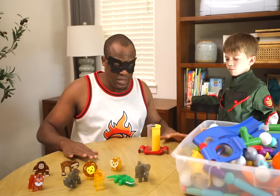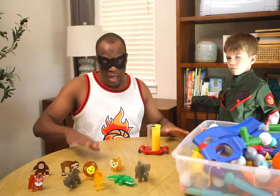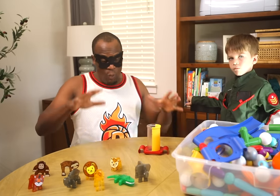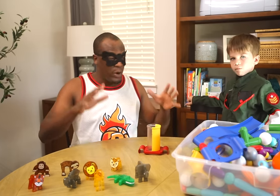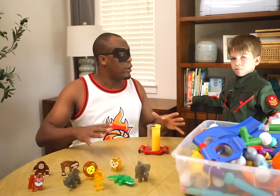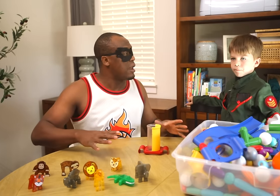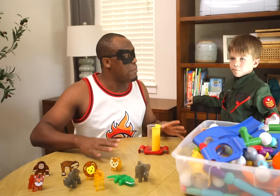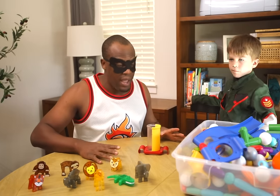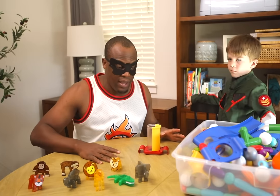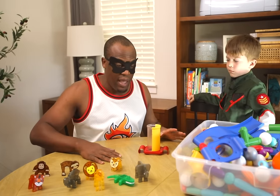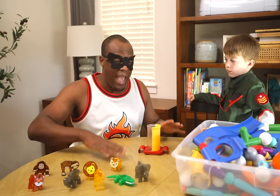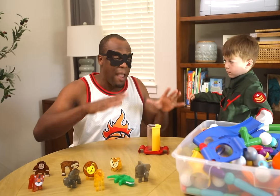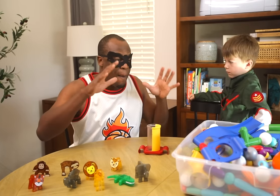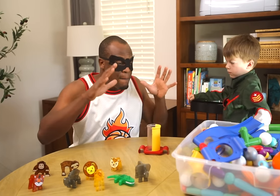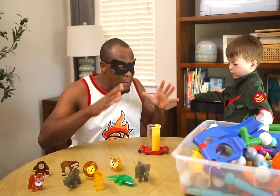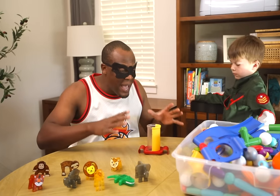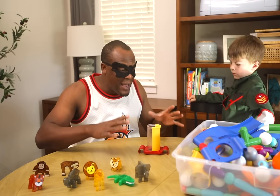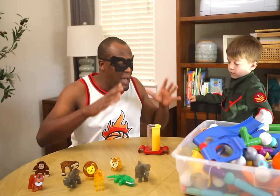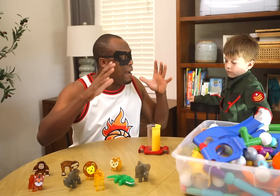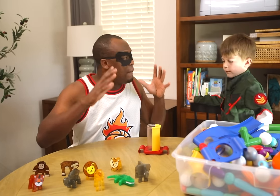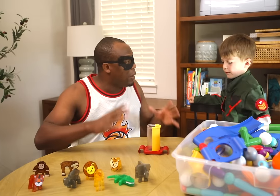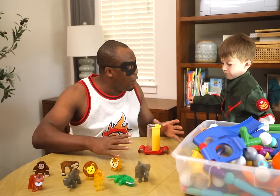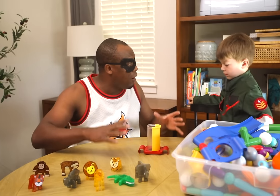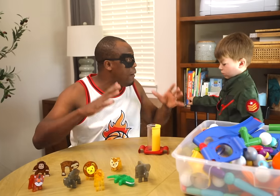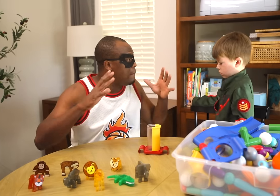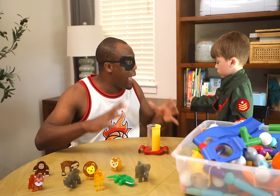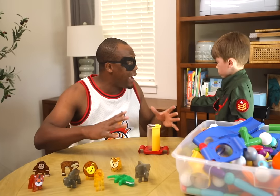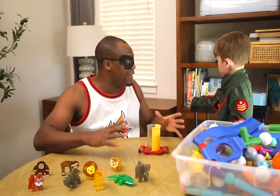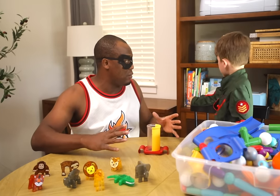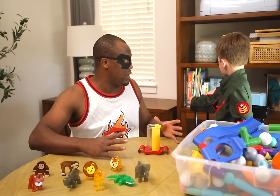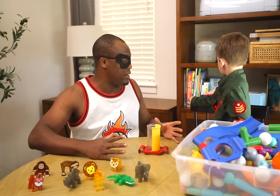Wes, we're going to make a mega ball magnet run.